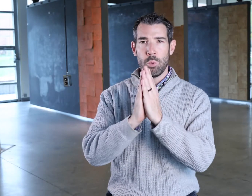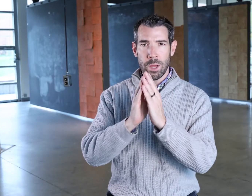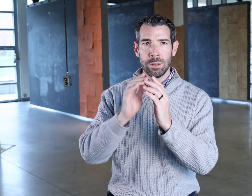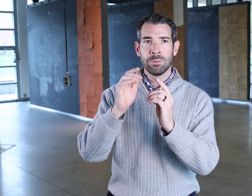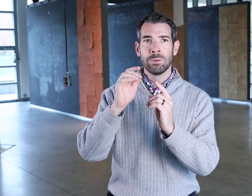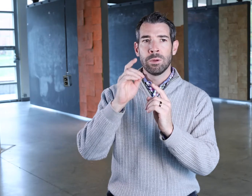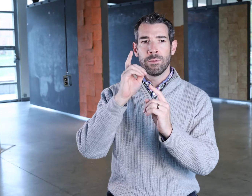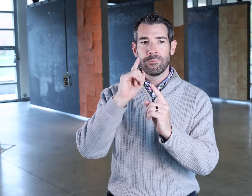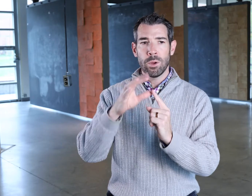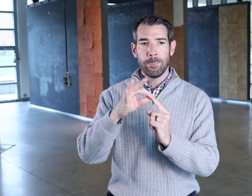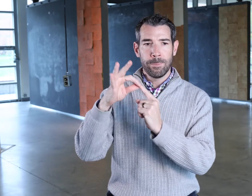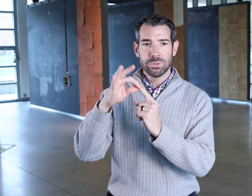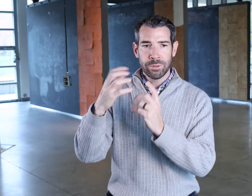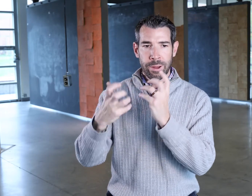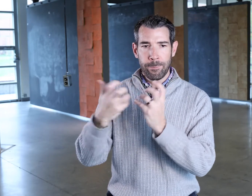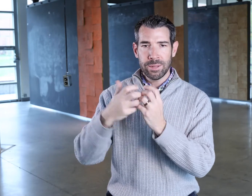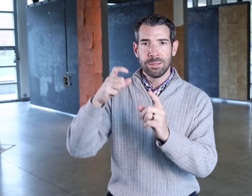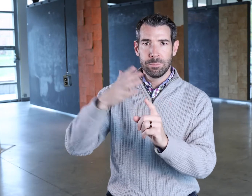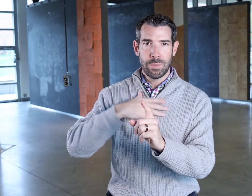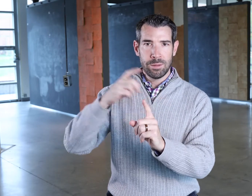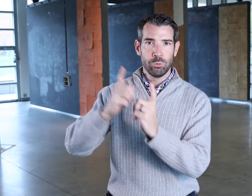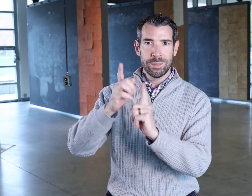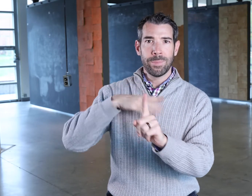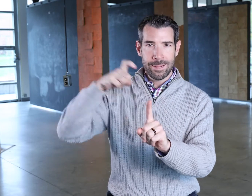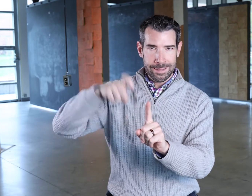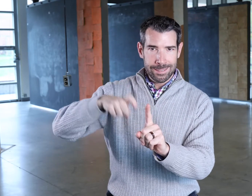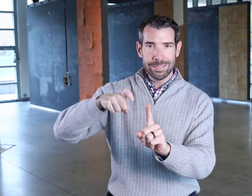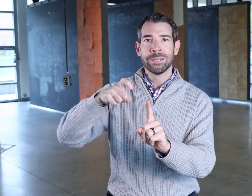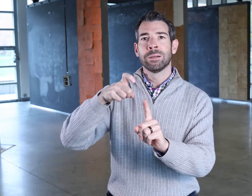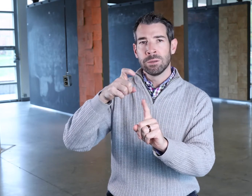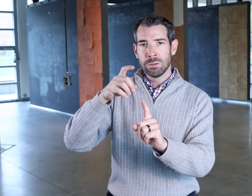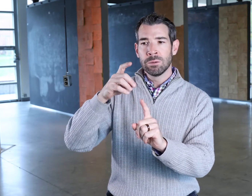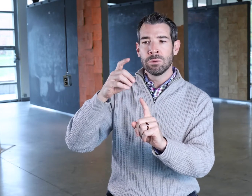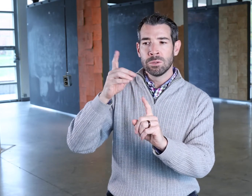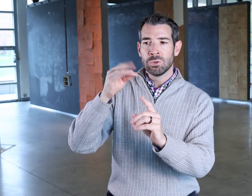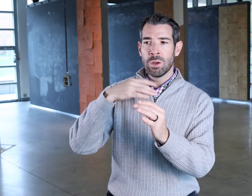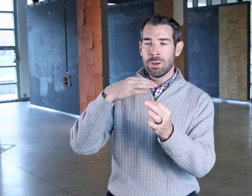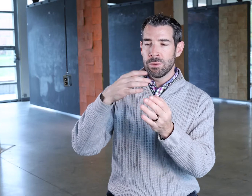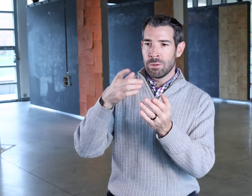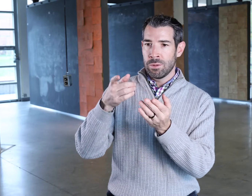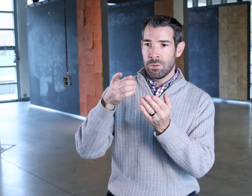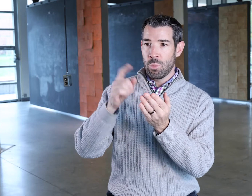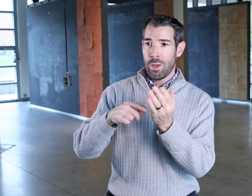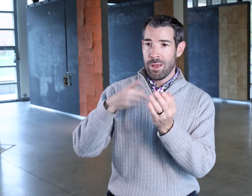Looking back, yes, I did request test accommodations in order to meet my needs.